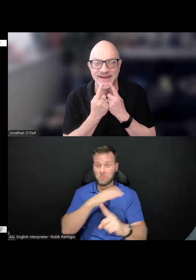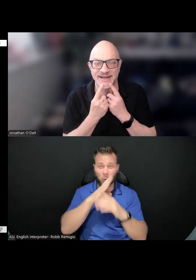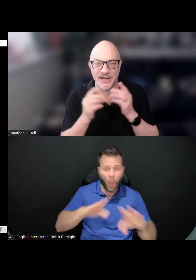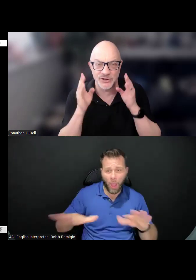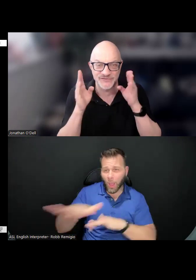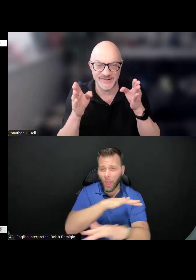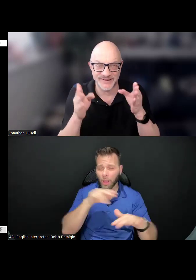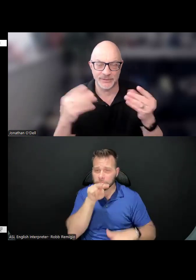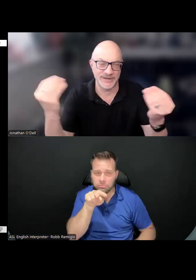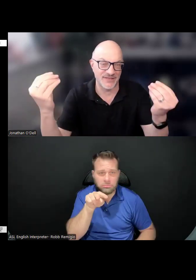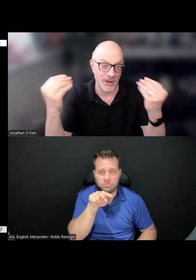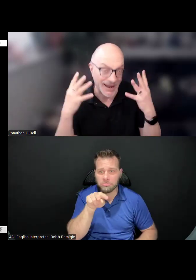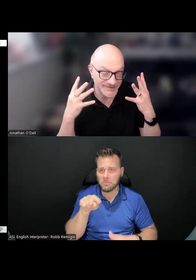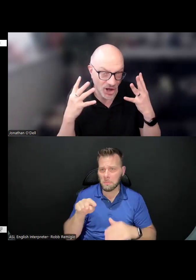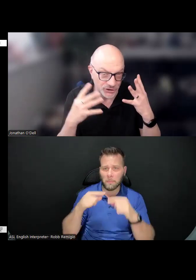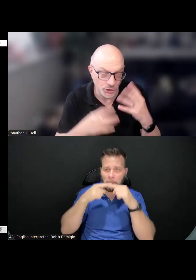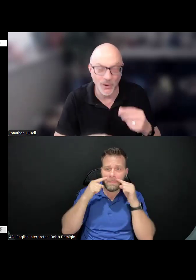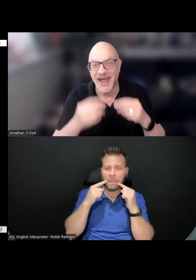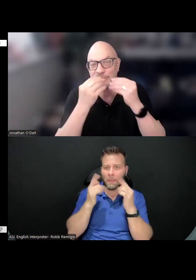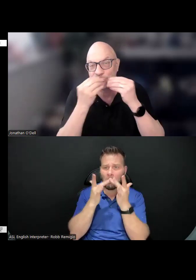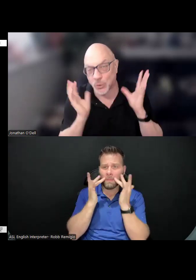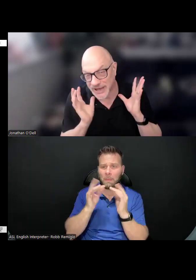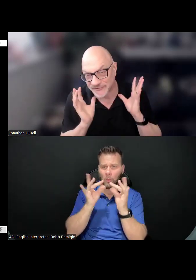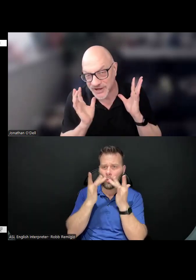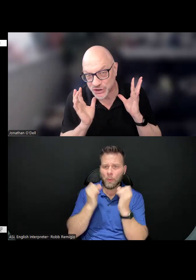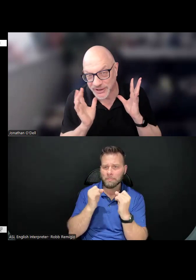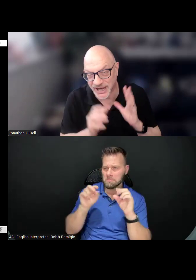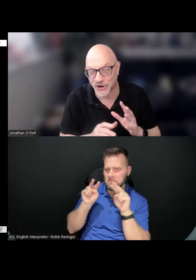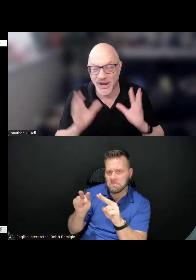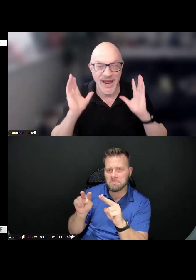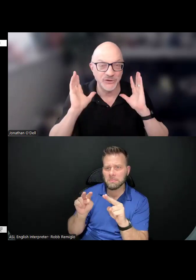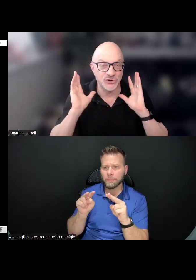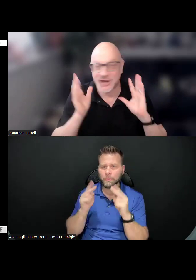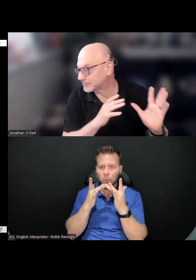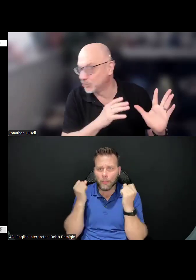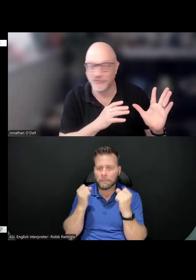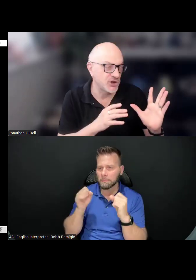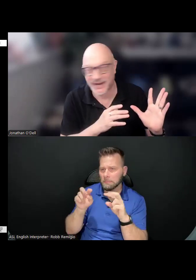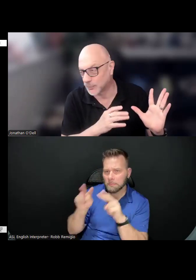Even when you have ideal conditions, enunciating